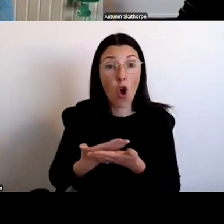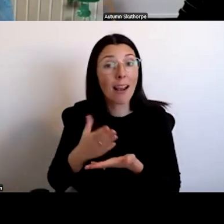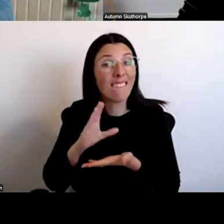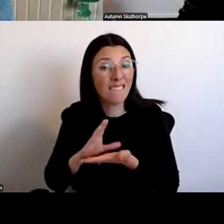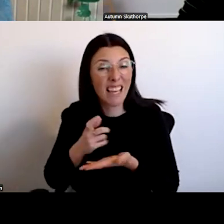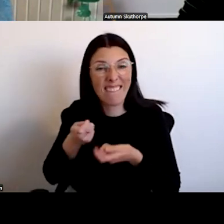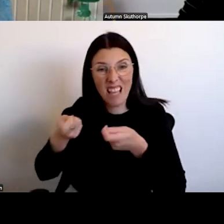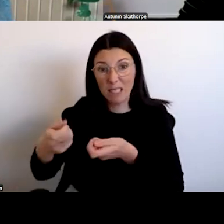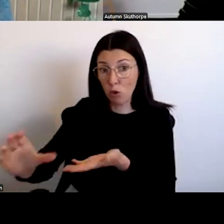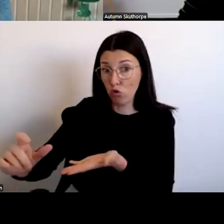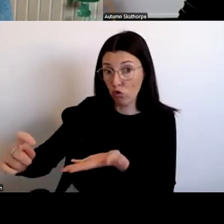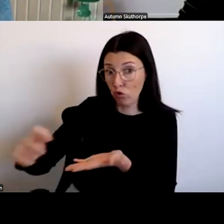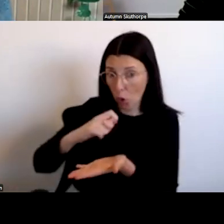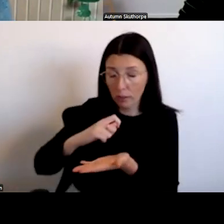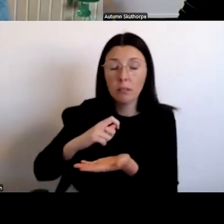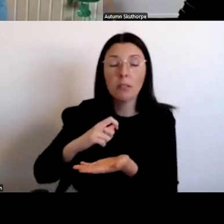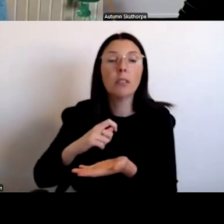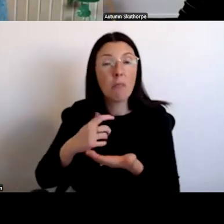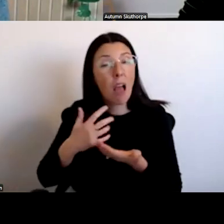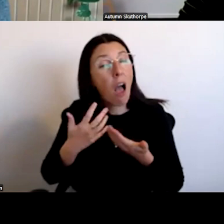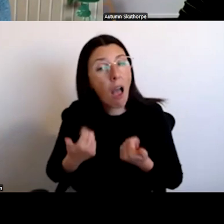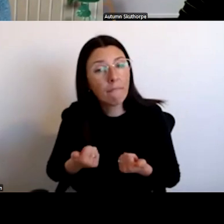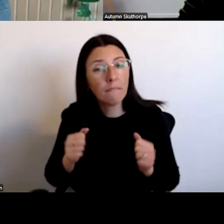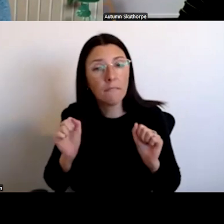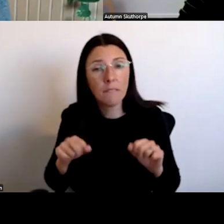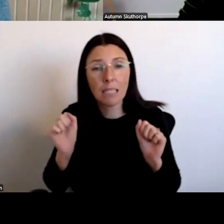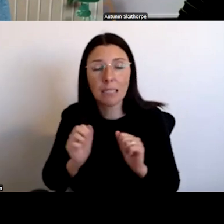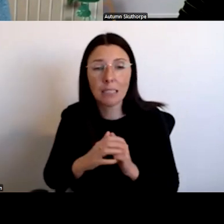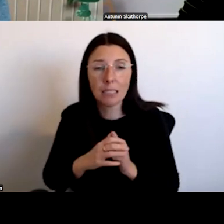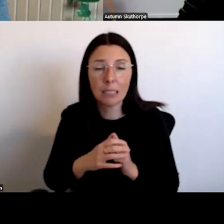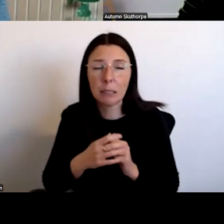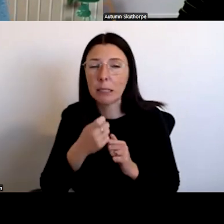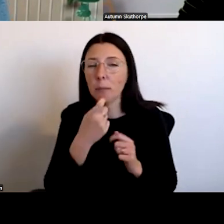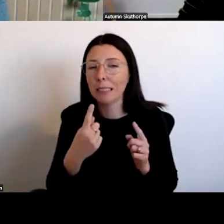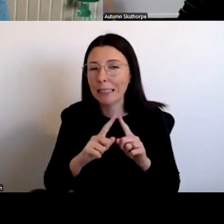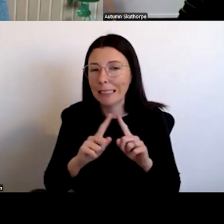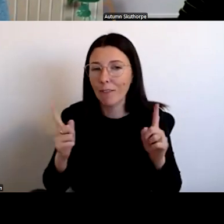I would have to say a notable shift from our campaign in terms of values,